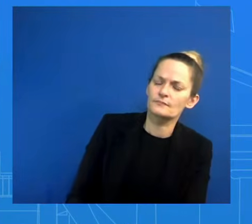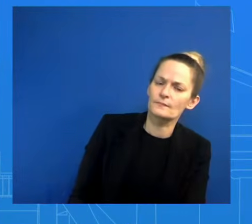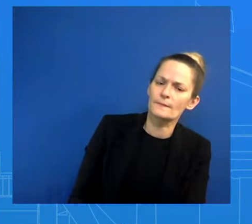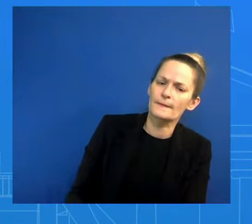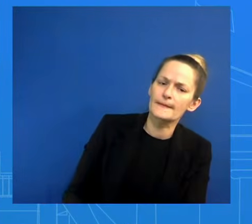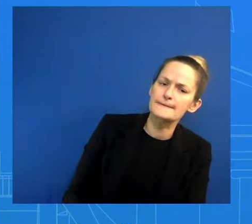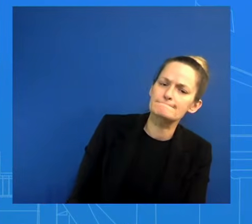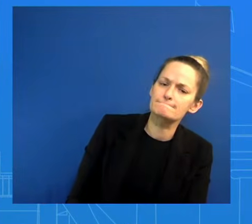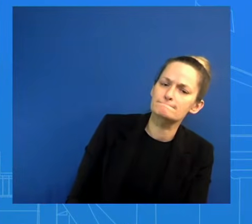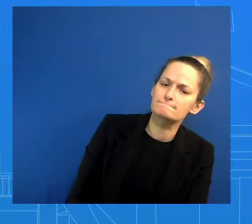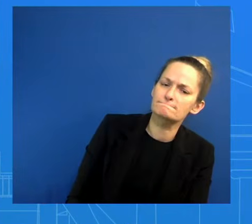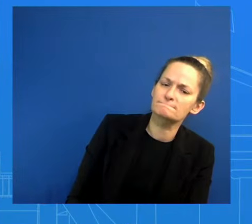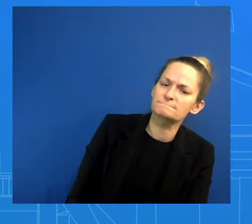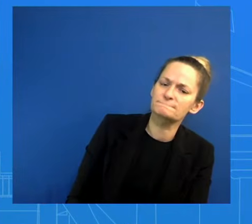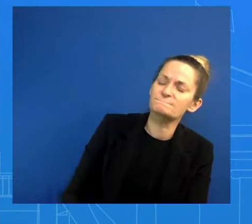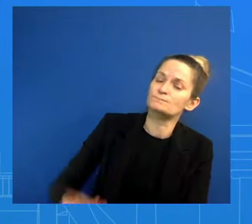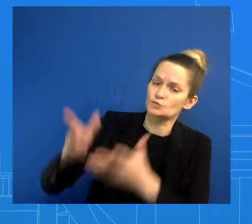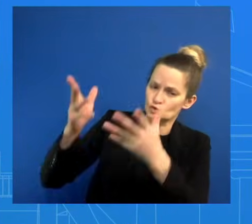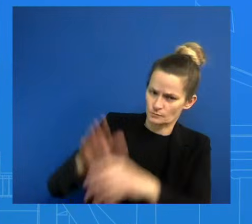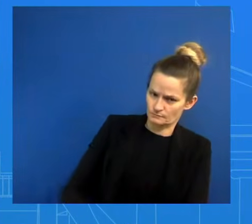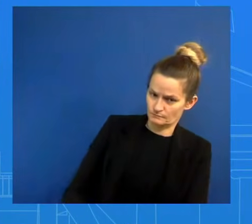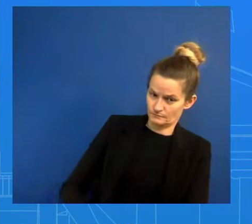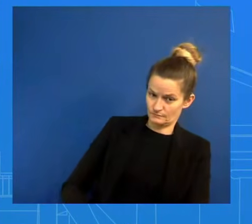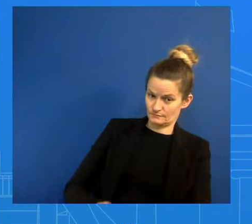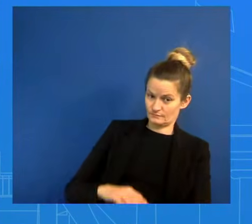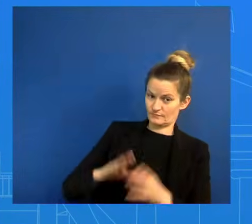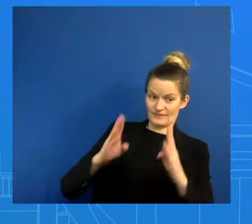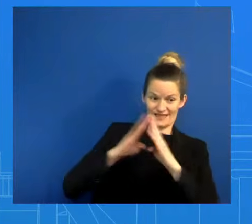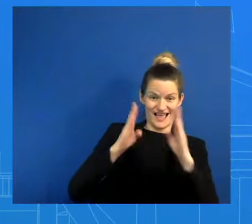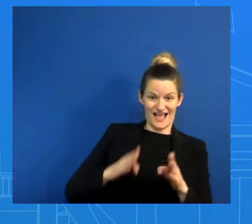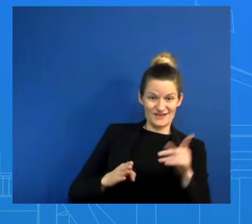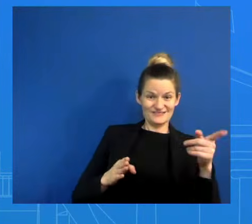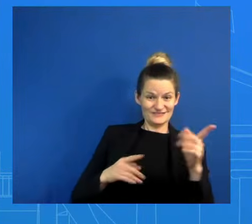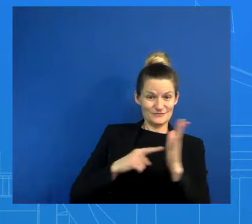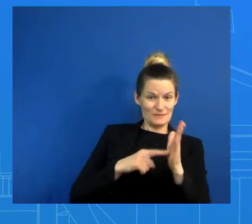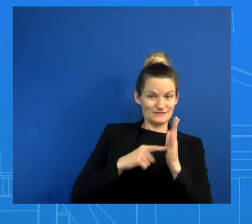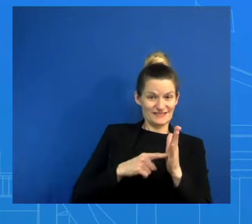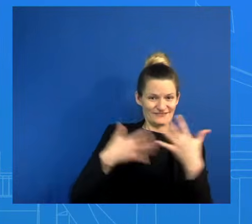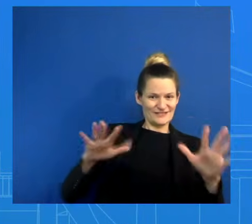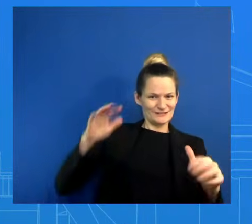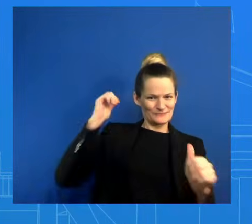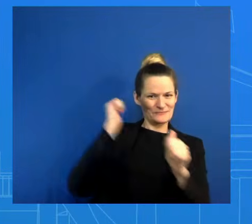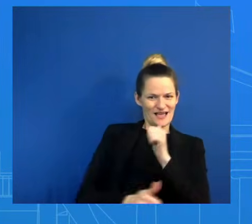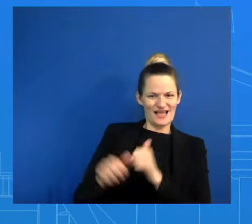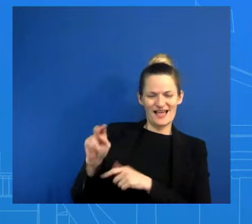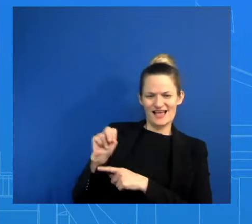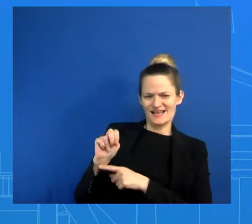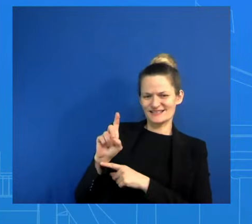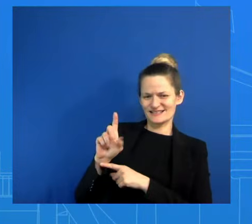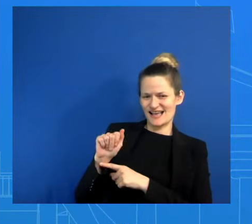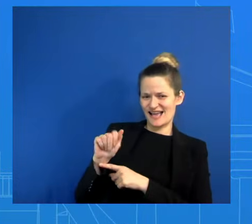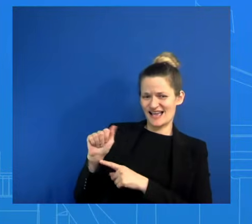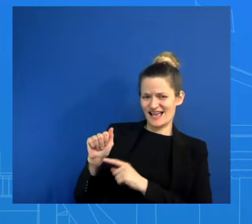which you made clear the President does not agree with. Will the President sign this legislation or veto it? Ms. Jean-Pierre: Again, I'm just not